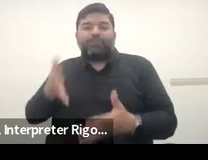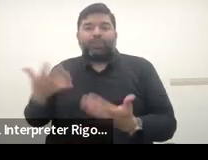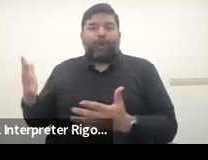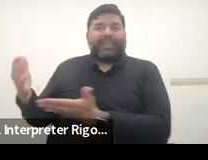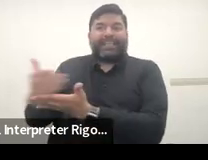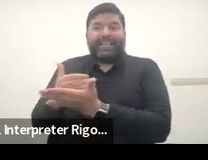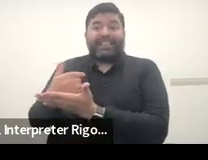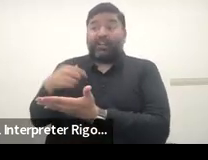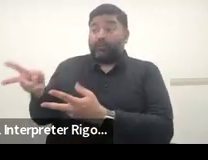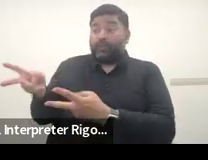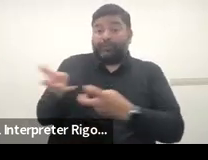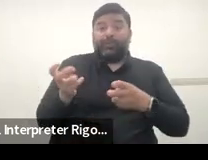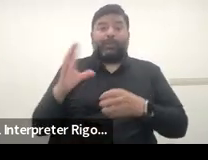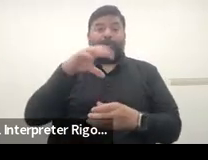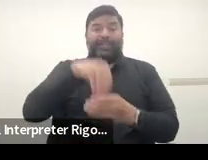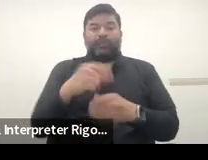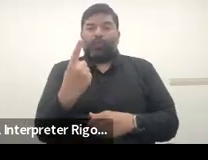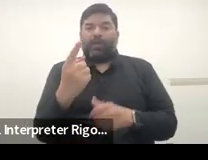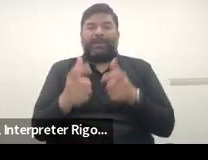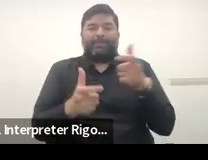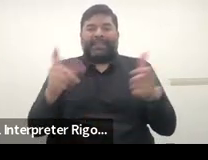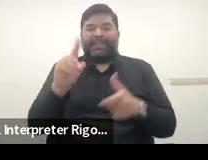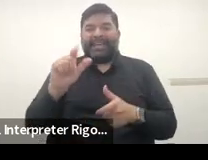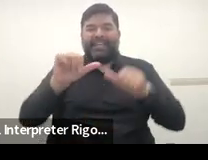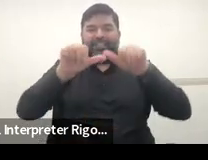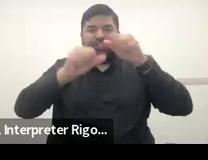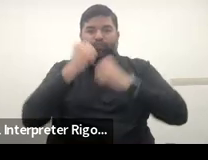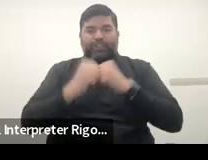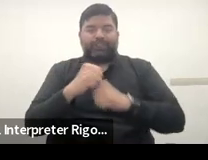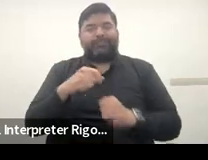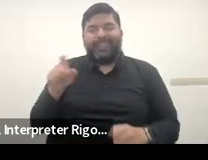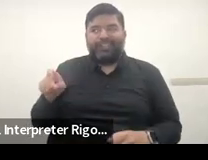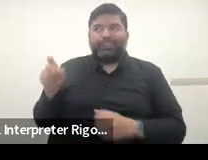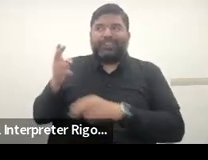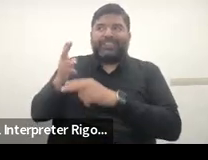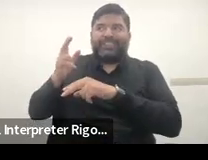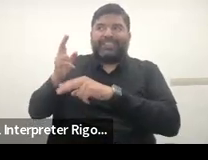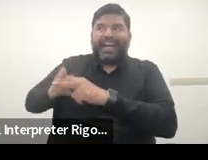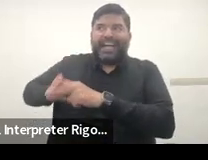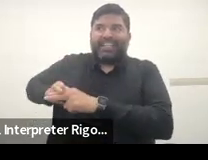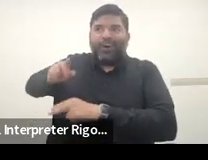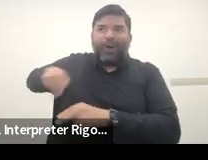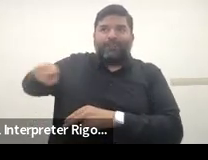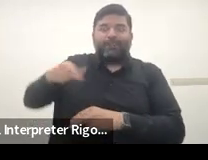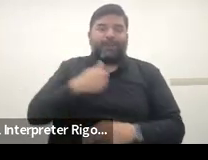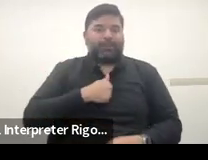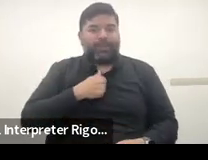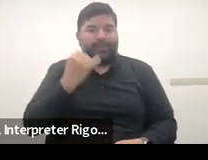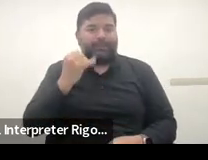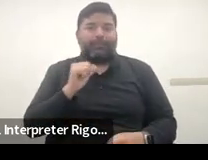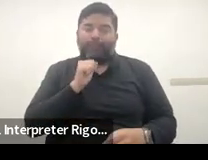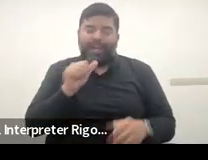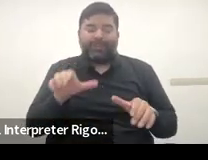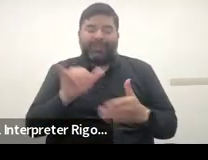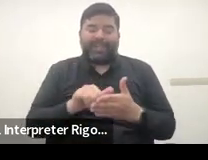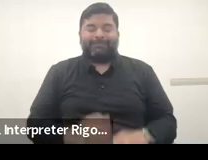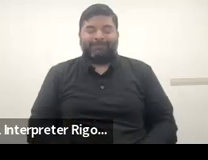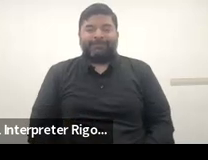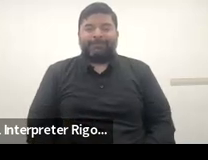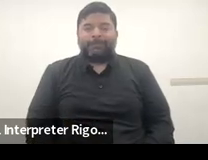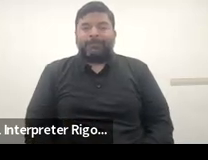sort of big data structure. I should cite all of these, I apologize for not doing that.